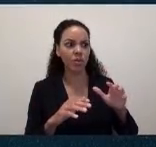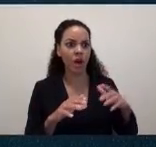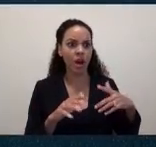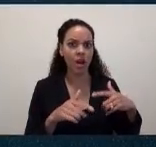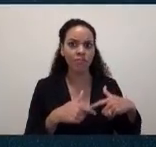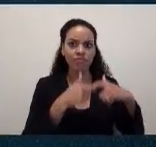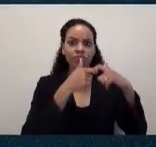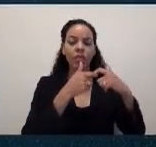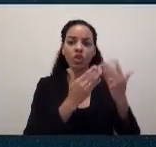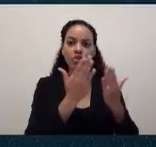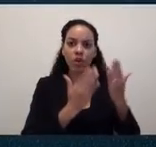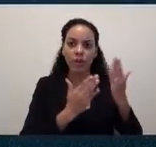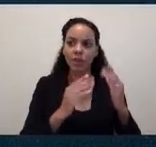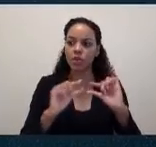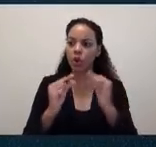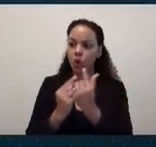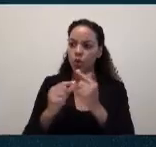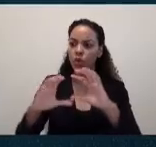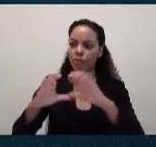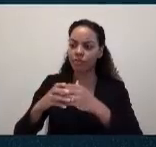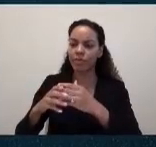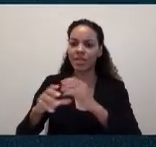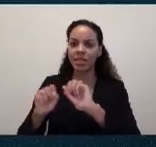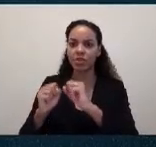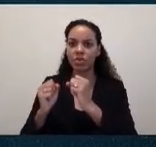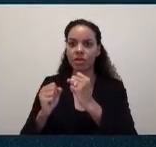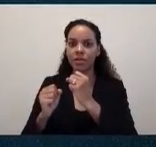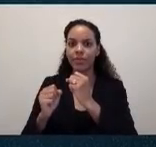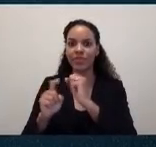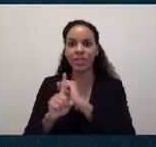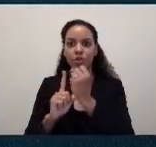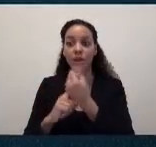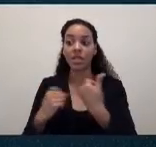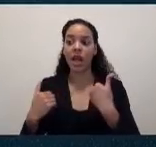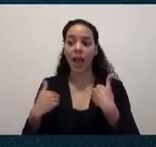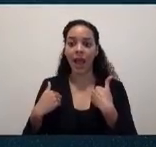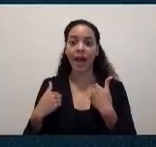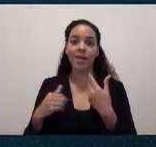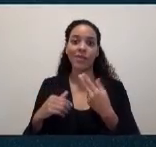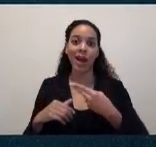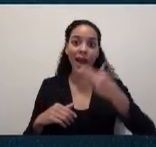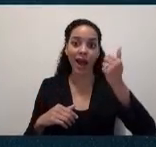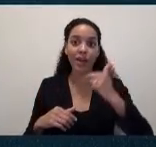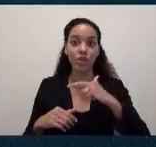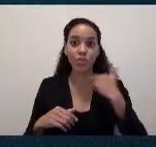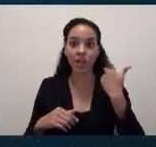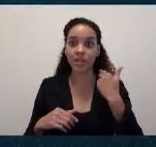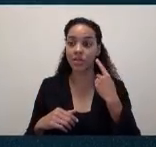where there are far higher risks of illness and death. While group settings may be appropriate for some people,